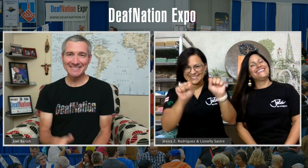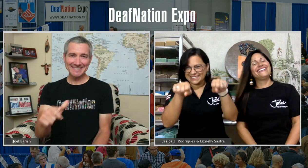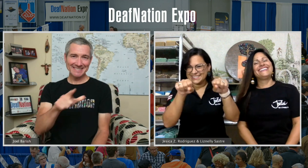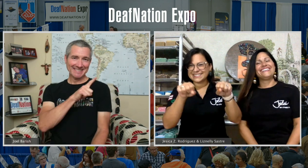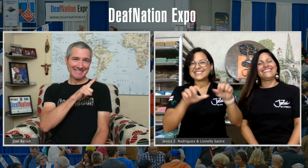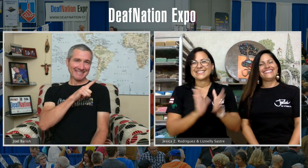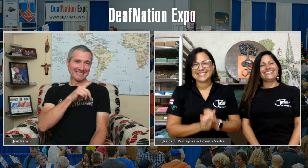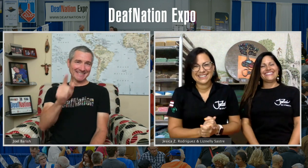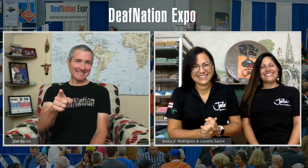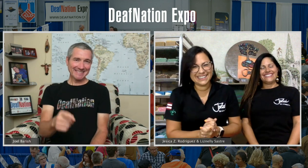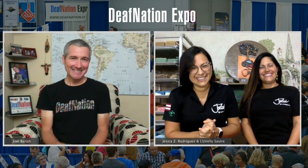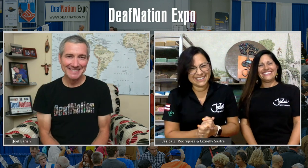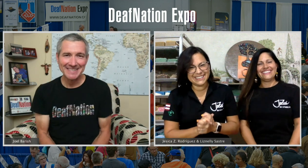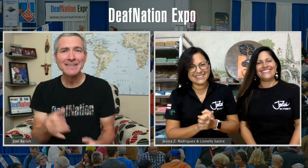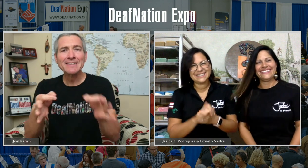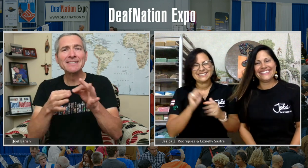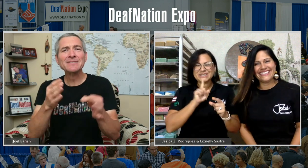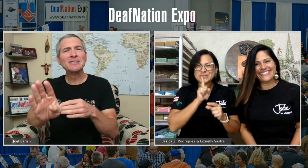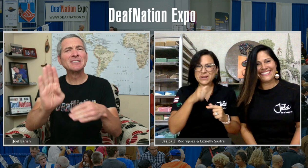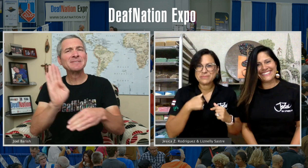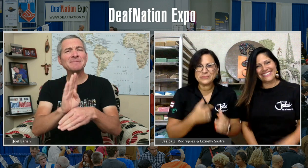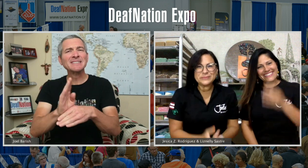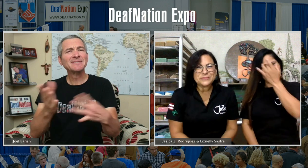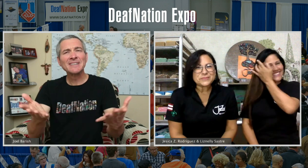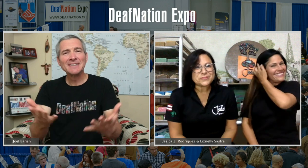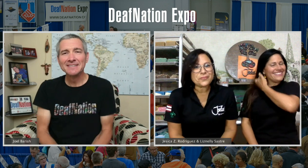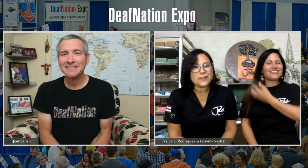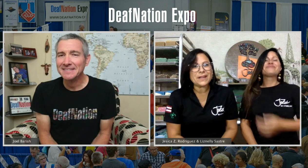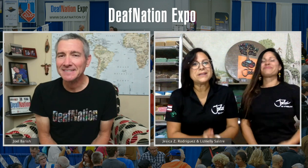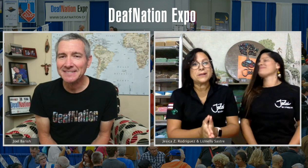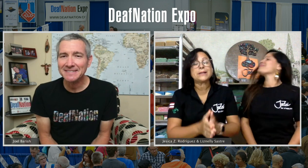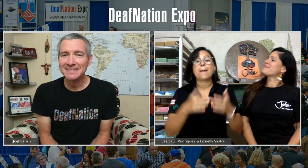Yes! Explain what your business is to us.